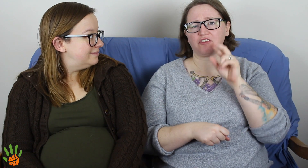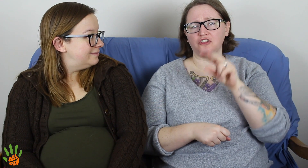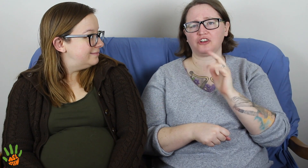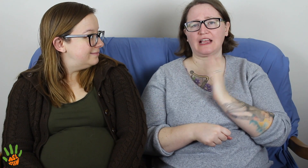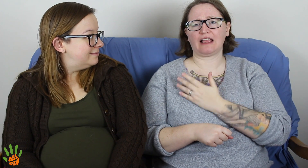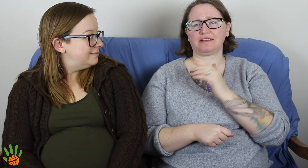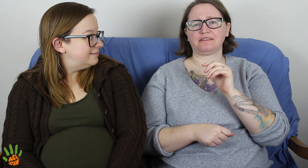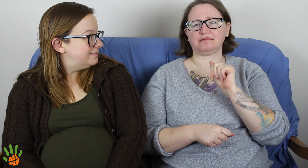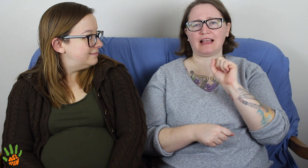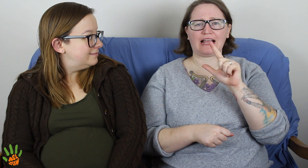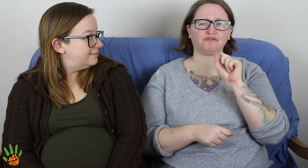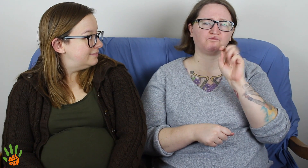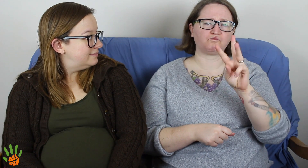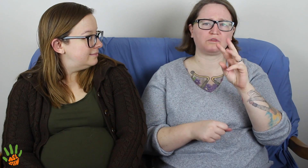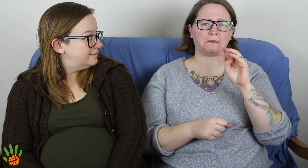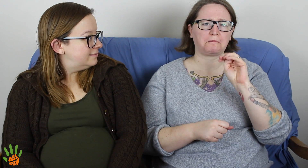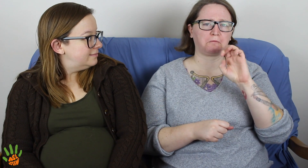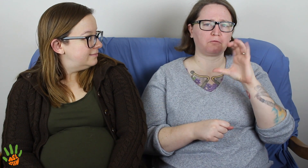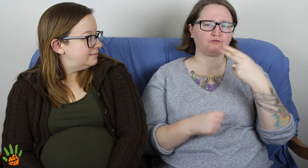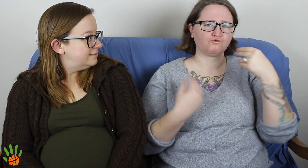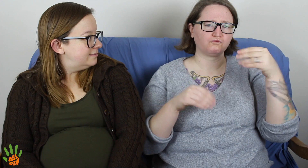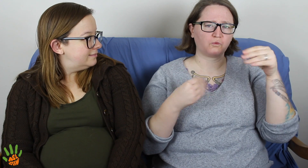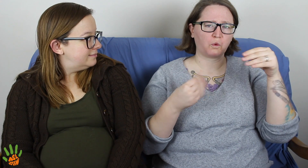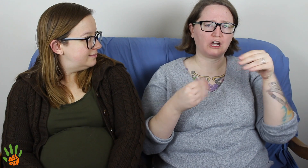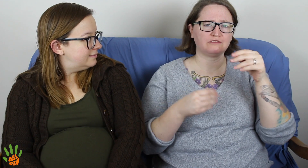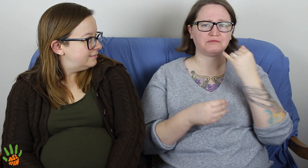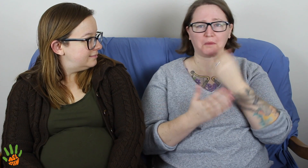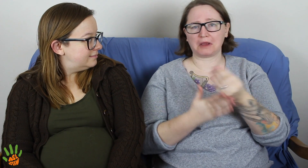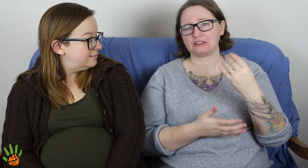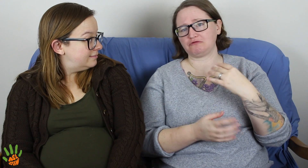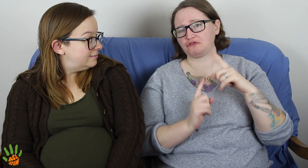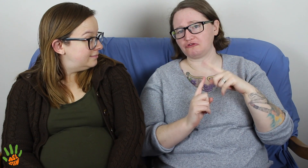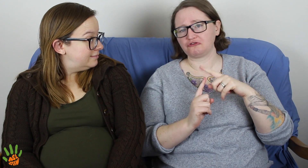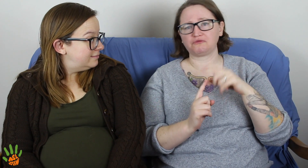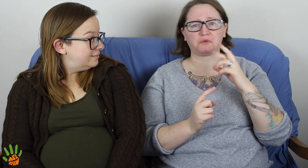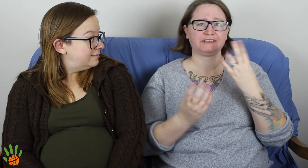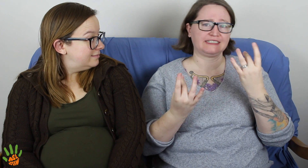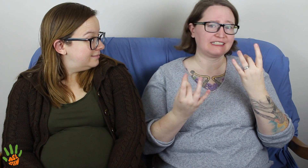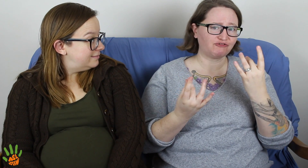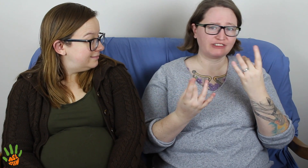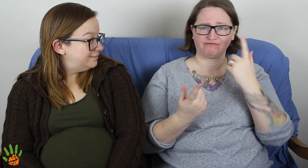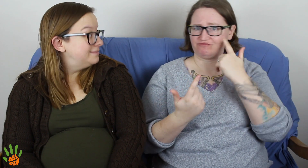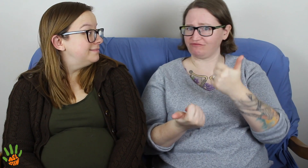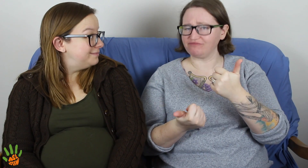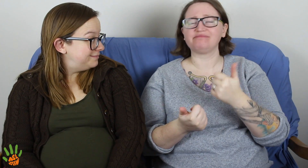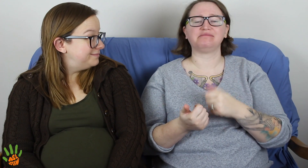We have our ASL Stew merch store if you want to buy a shirt or sticker.